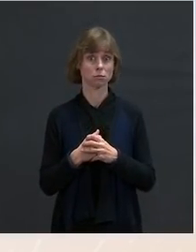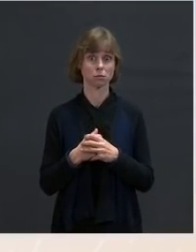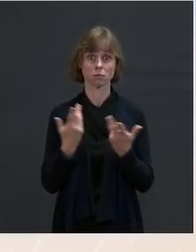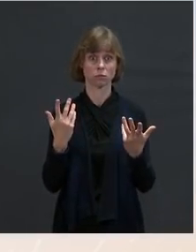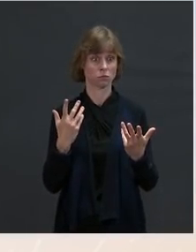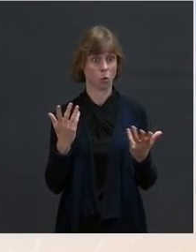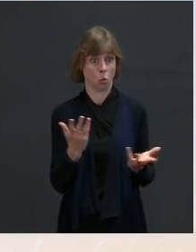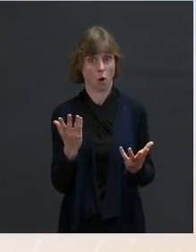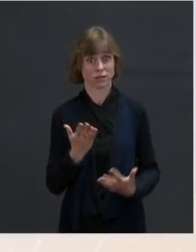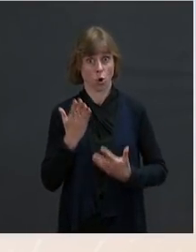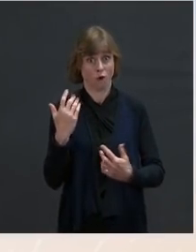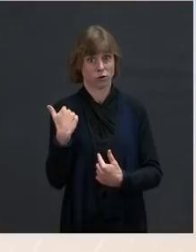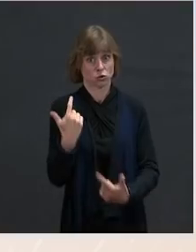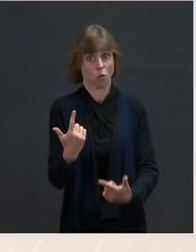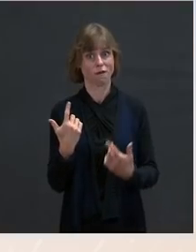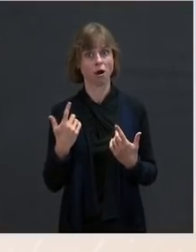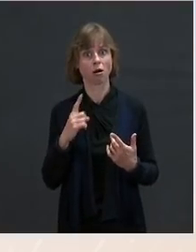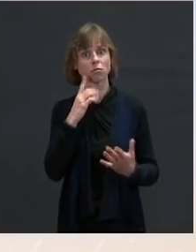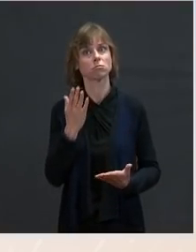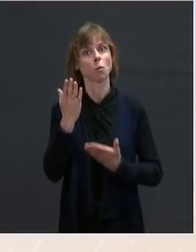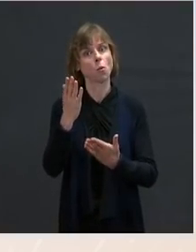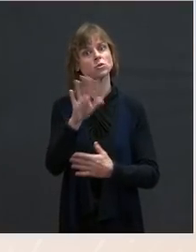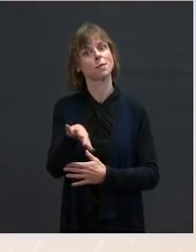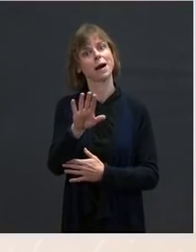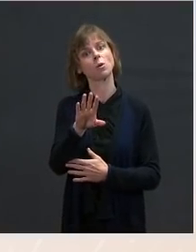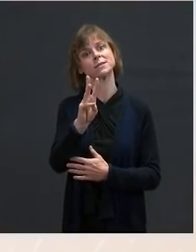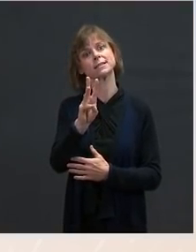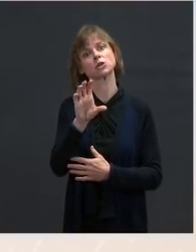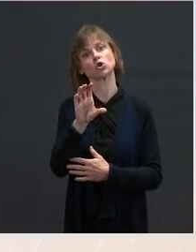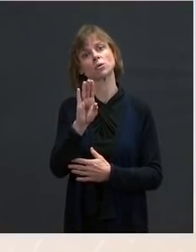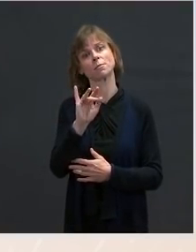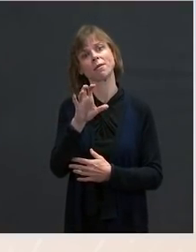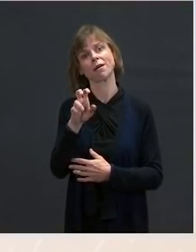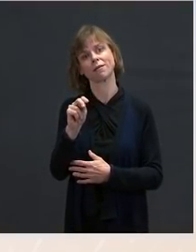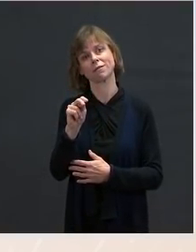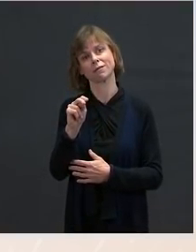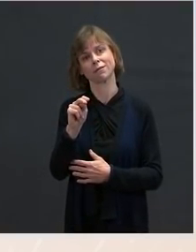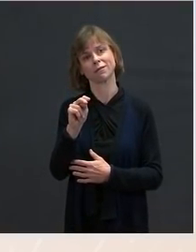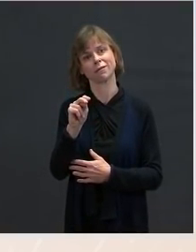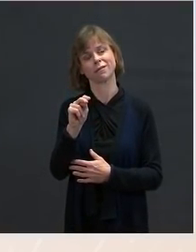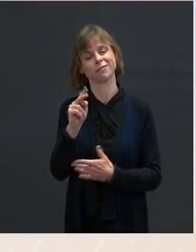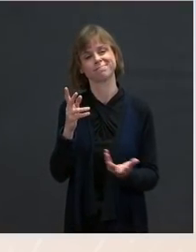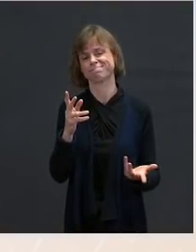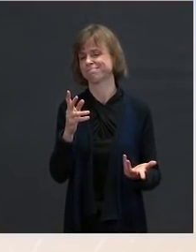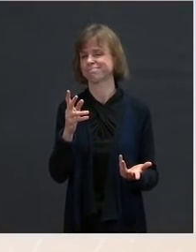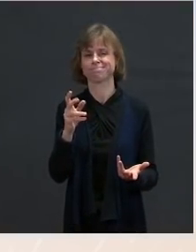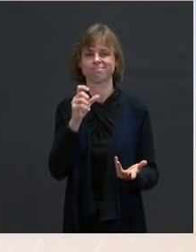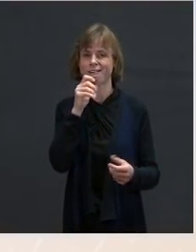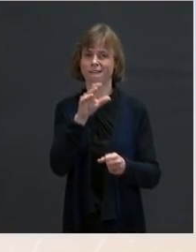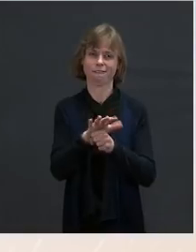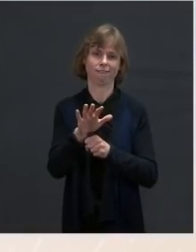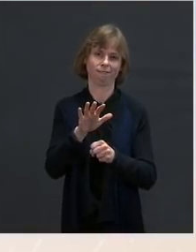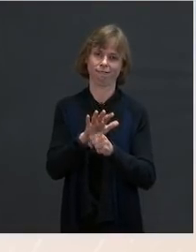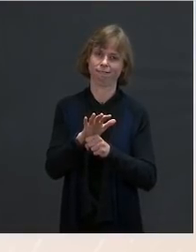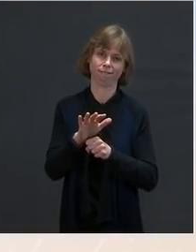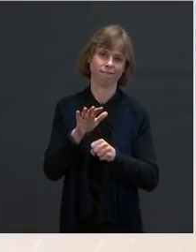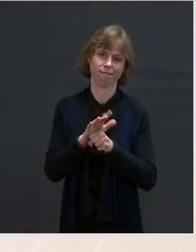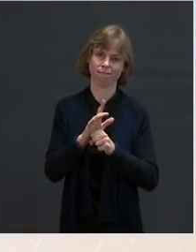was a proposal of about $600 billion, which falls far, far short of what is needed at this point